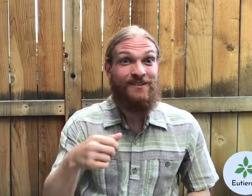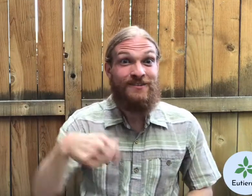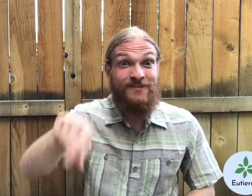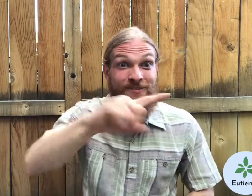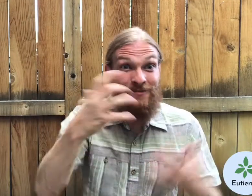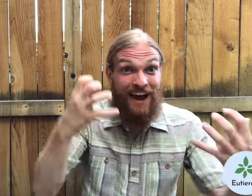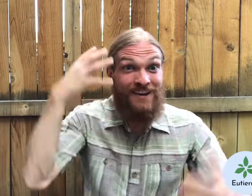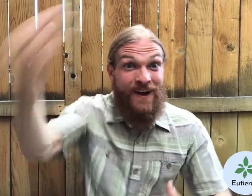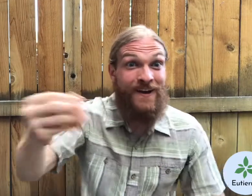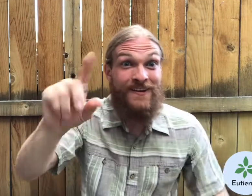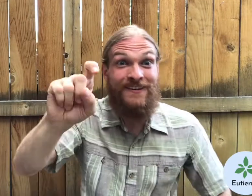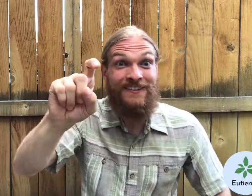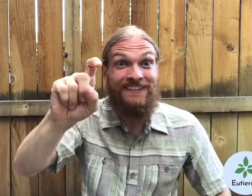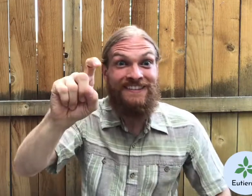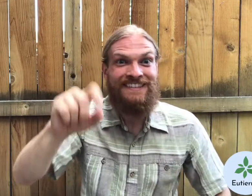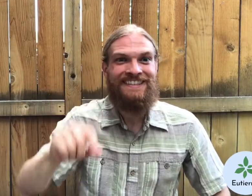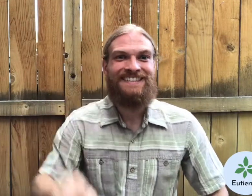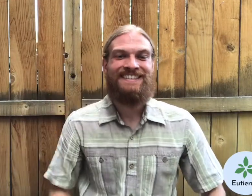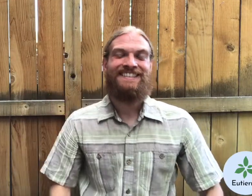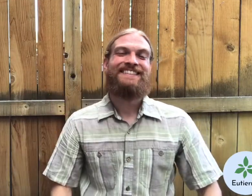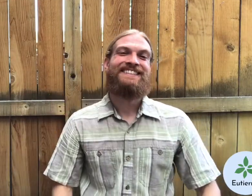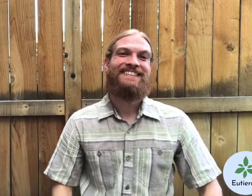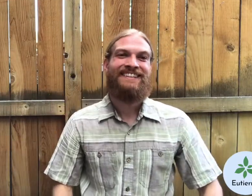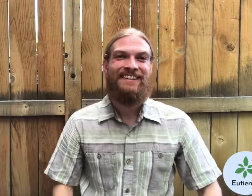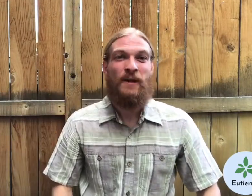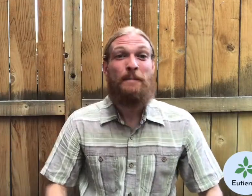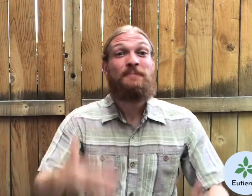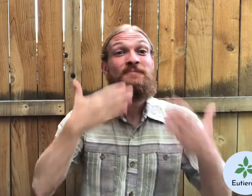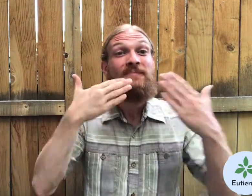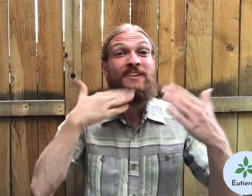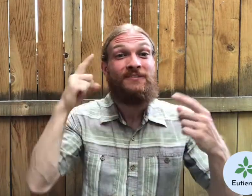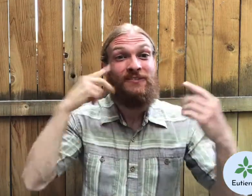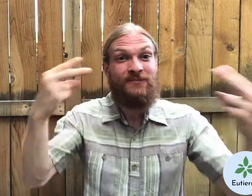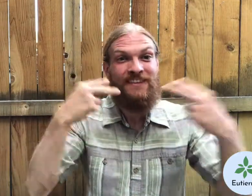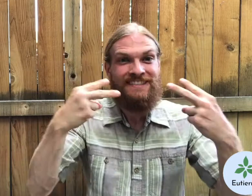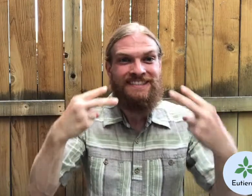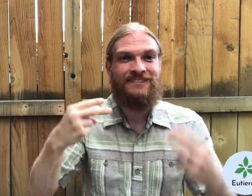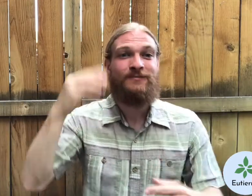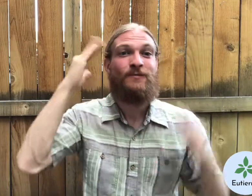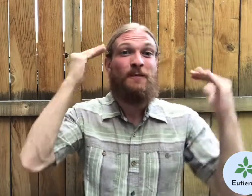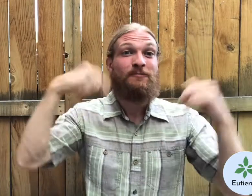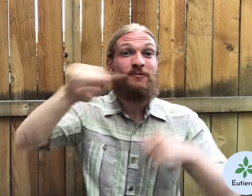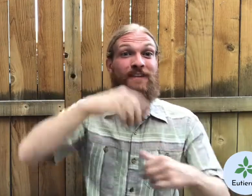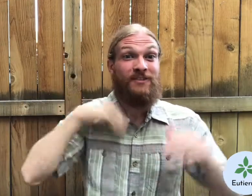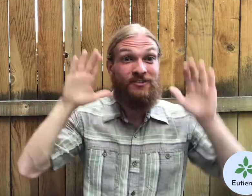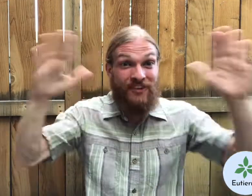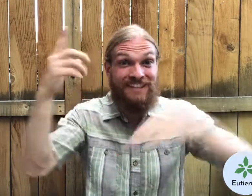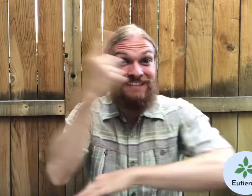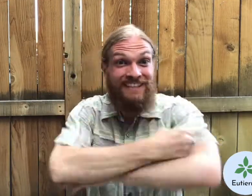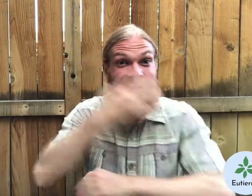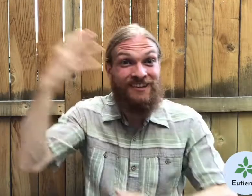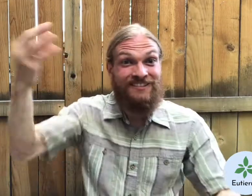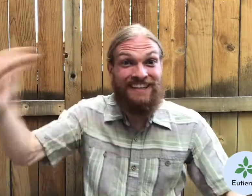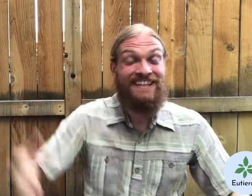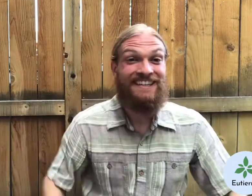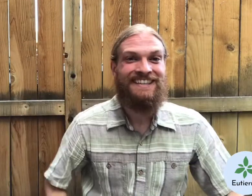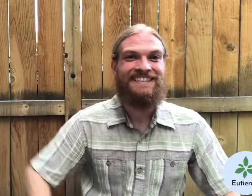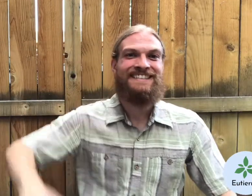Do you want to go?! Thank you for watching, I hope you have a great day outside!